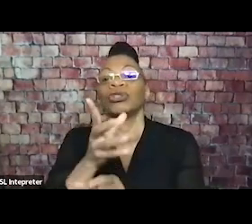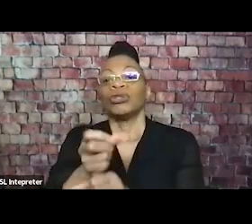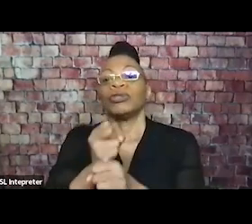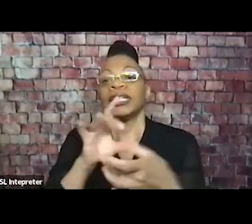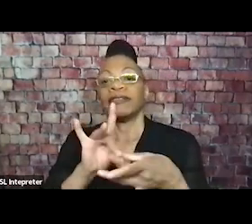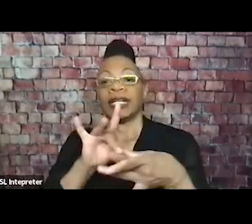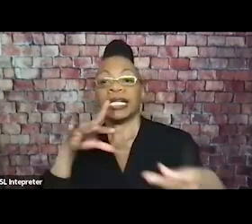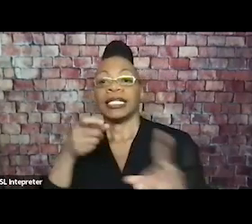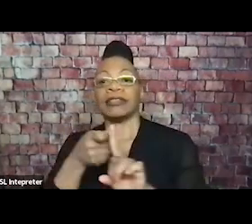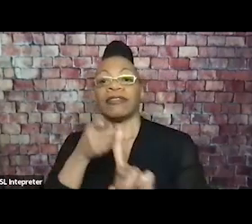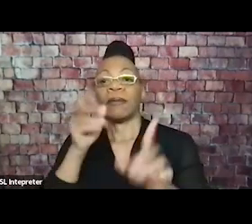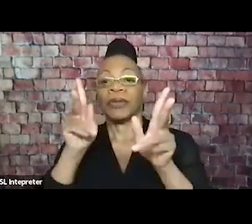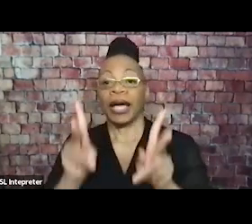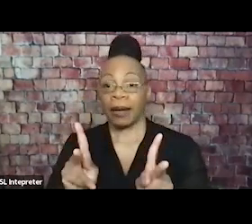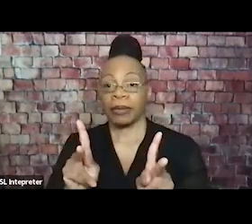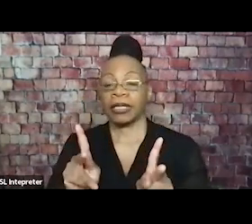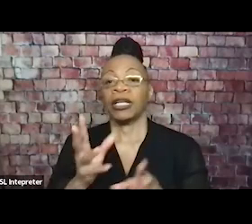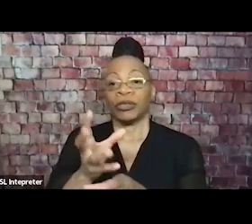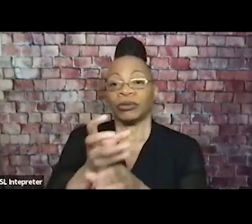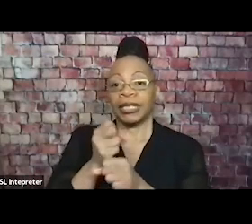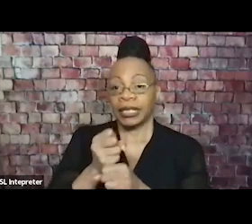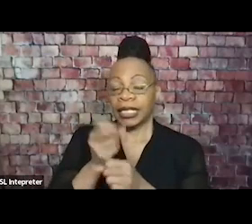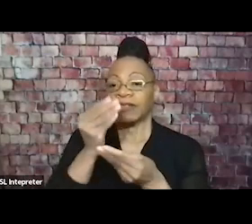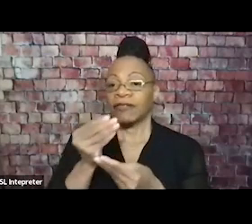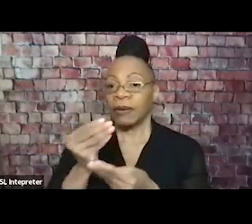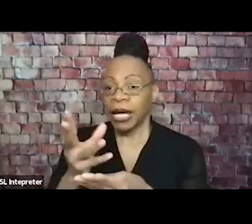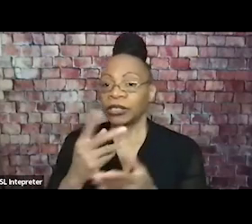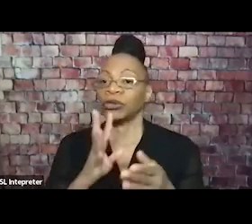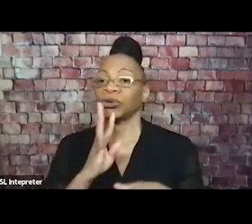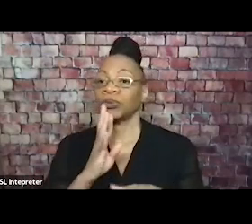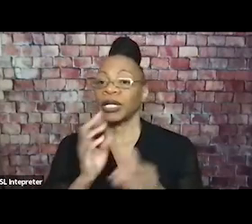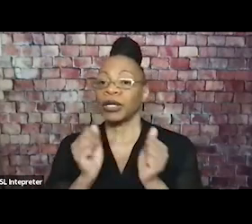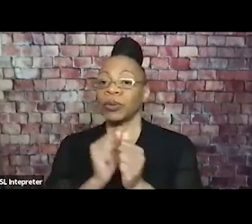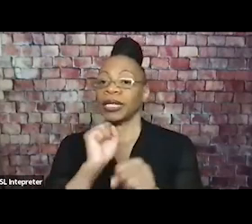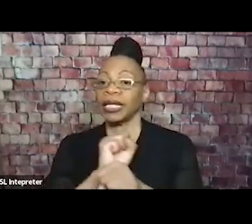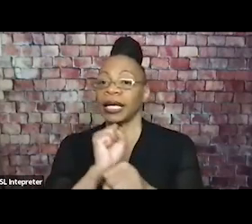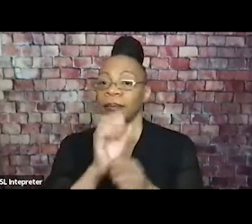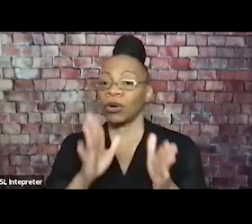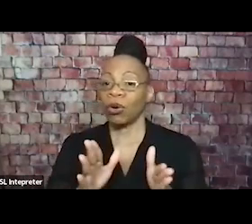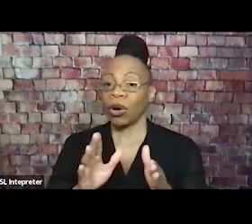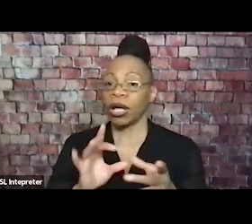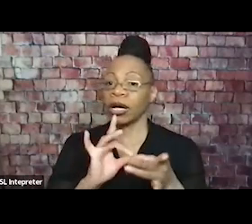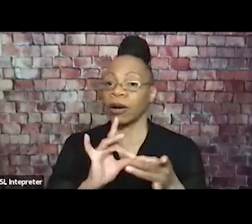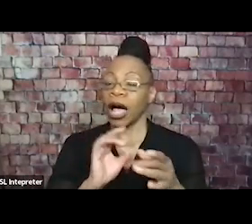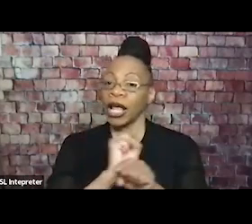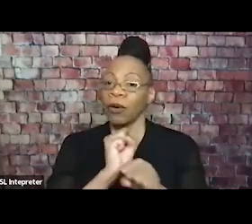speak to the employer about their work or speak to them with them present. And visit in person if you can.